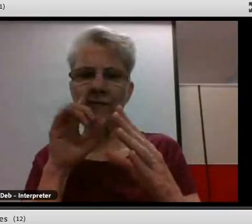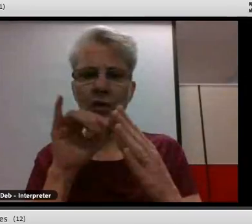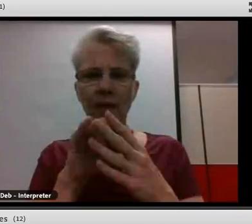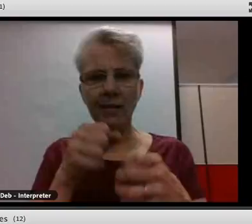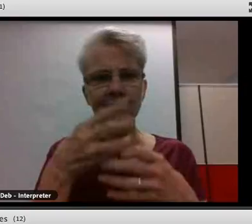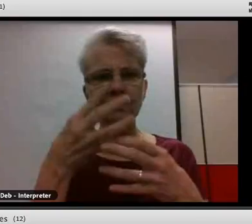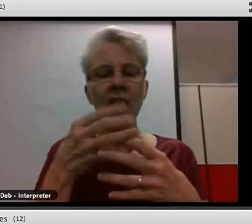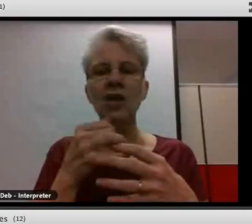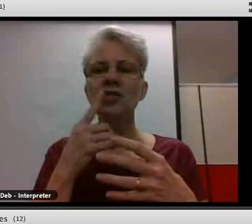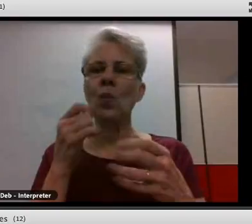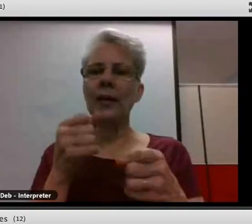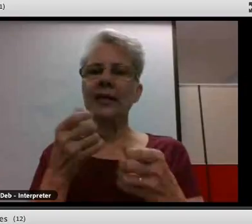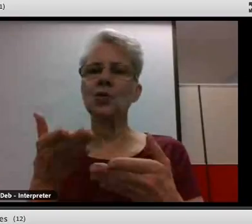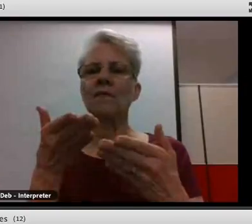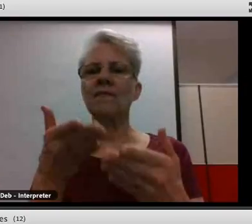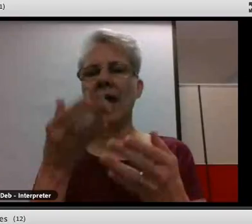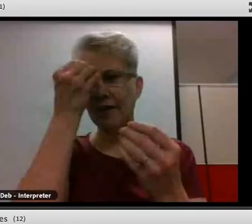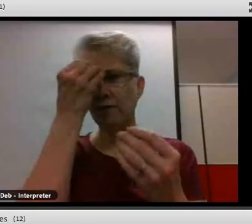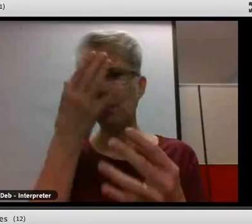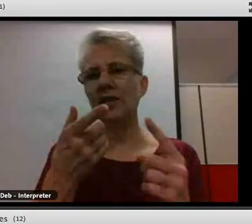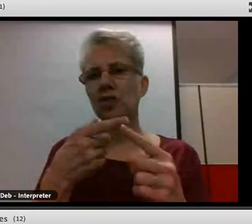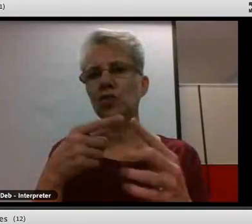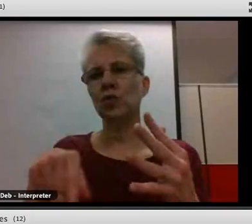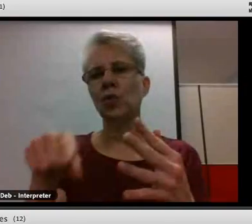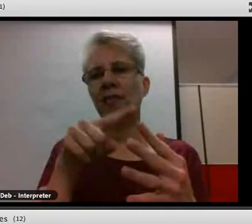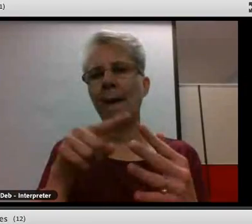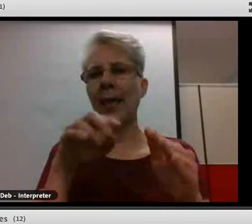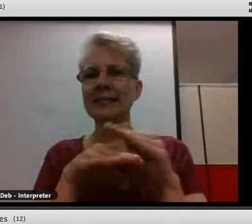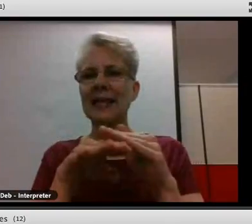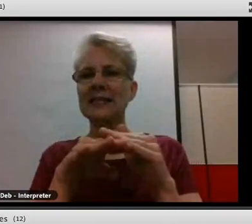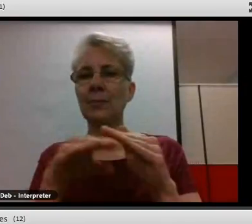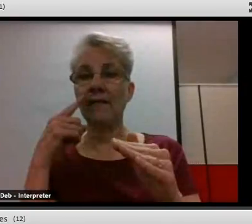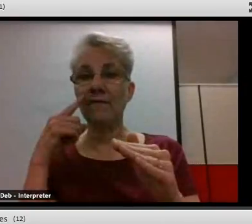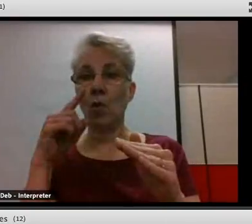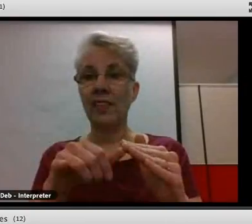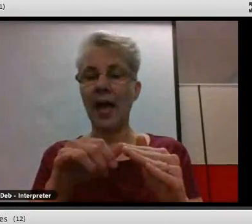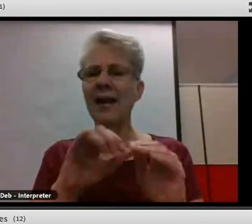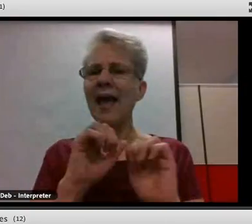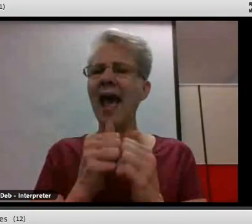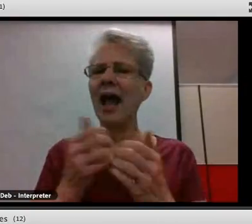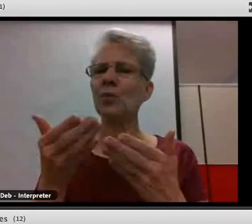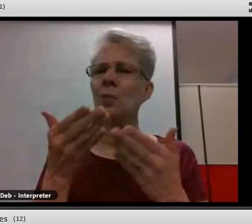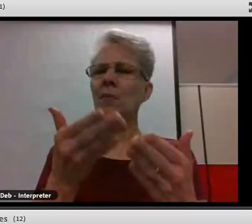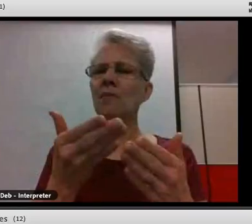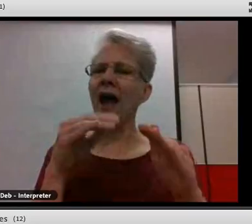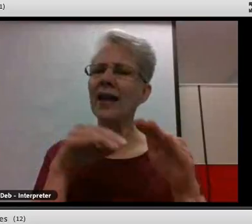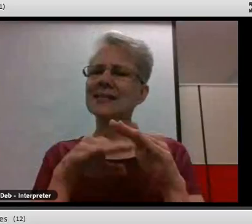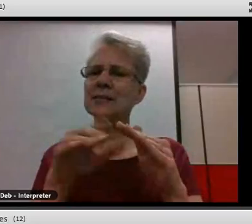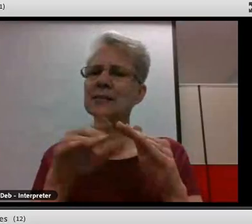Cognitive disability, which someone earlier had mentioned learning disabilities, 49.1%.